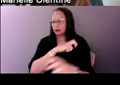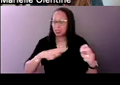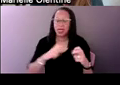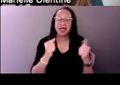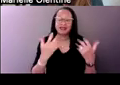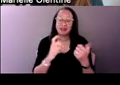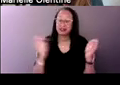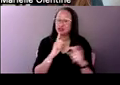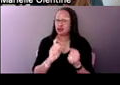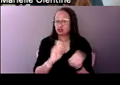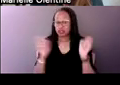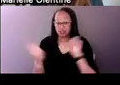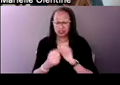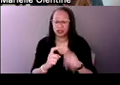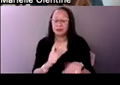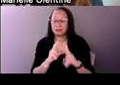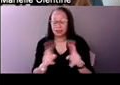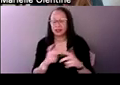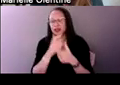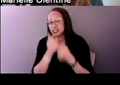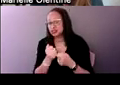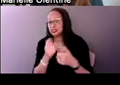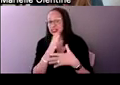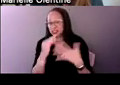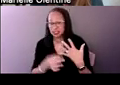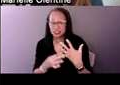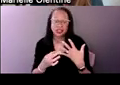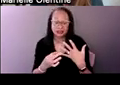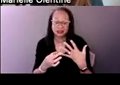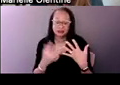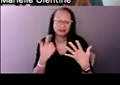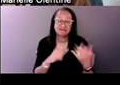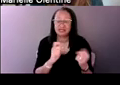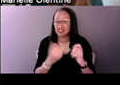Absolutely. Yes. It was a very international focus and we were open to